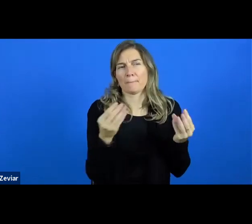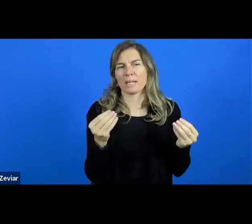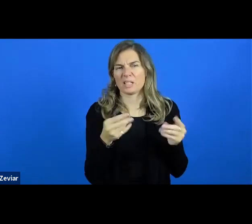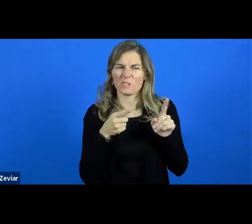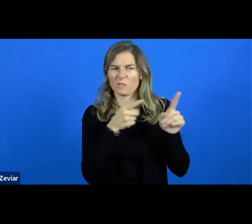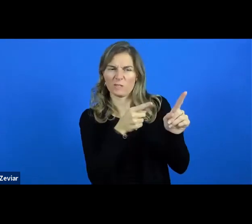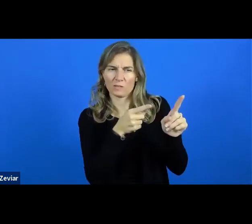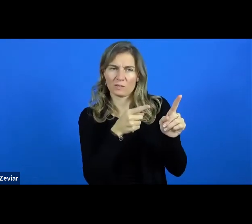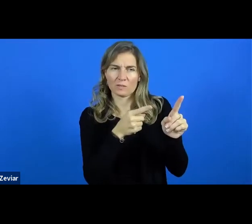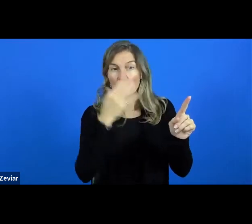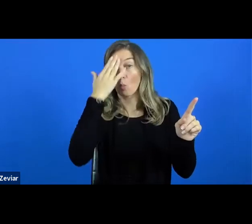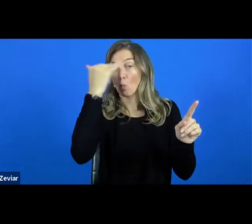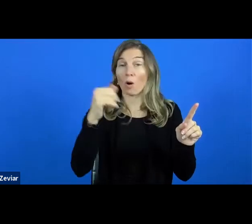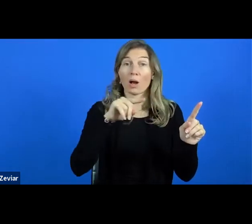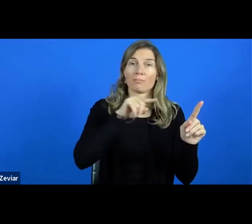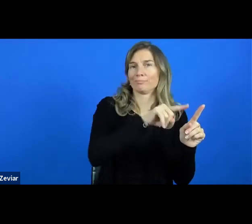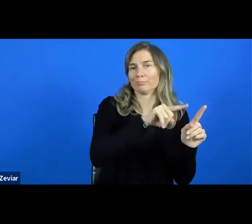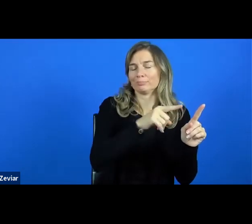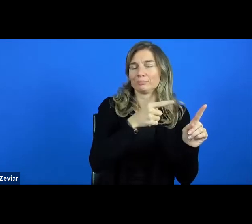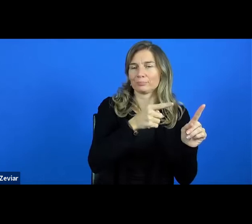This is our executive power of the European Union,